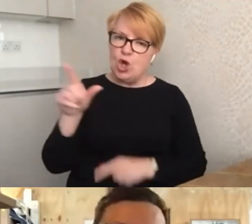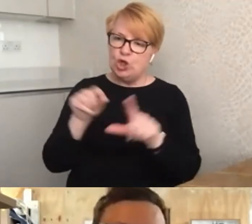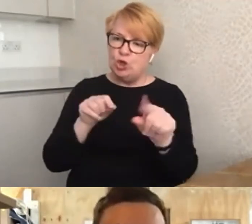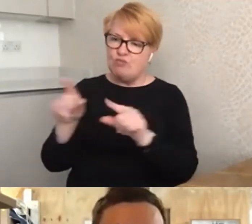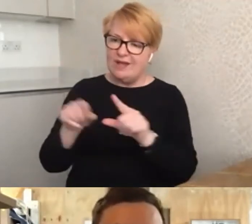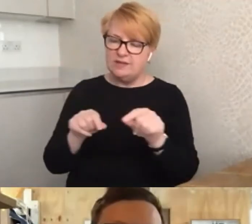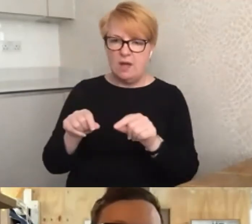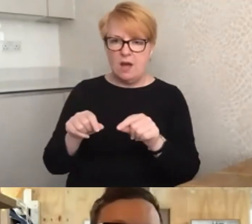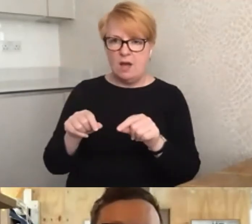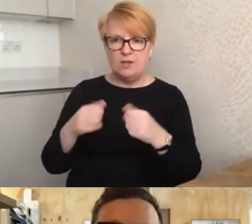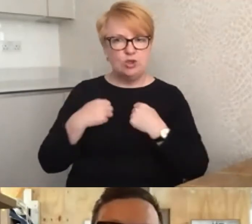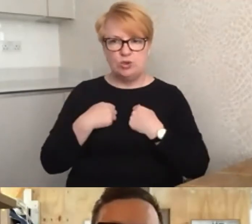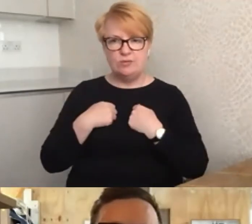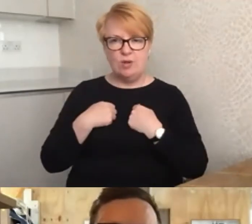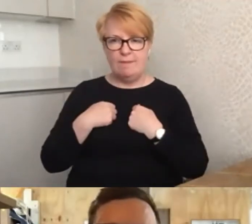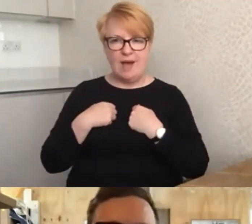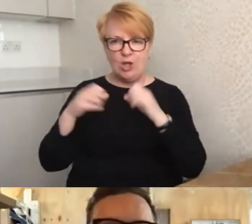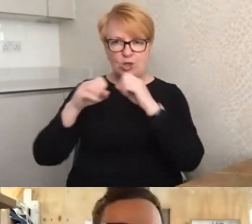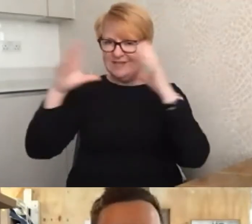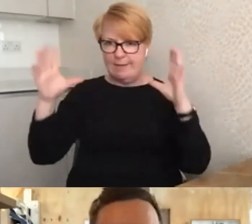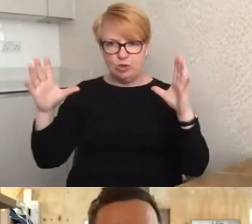too. I mean, I come at it as an artist talking to another artist.